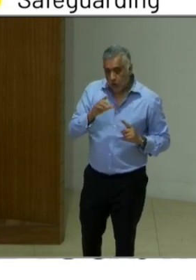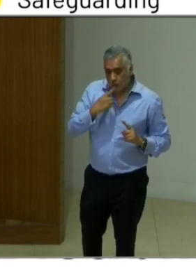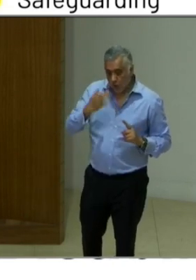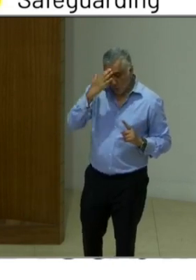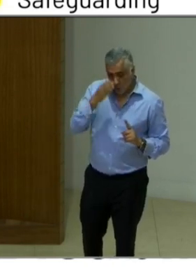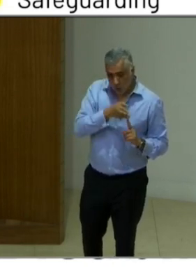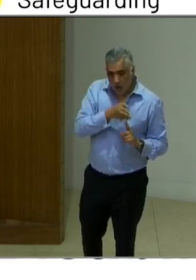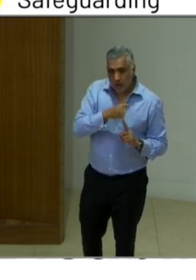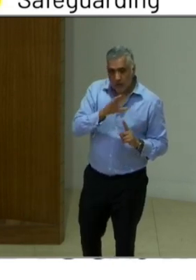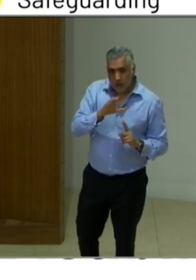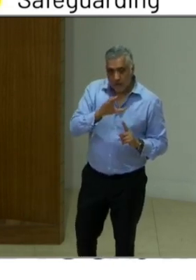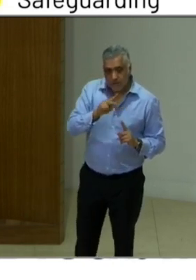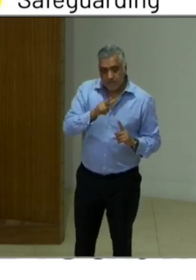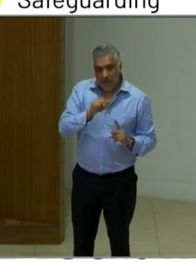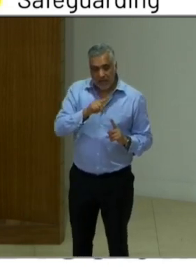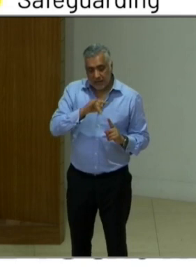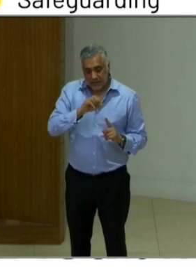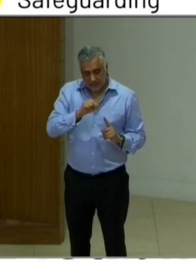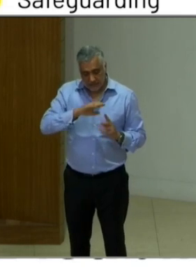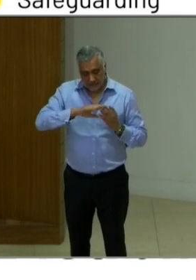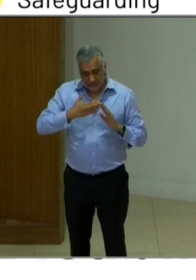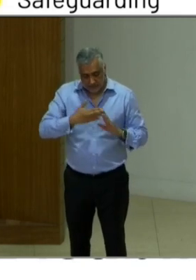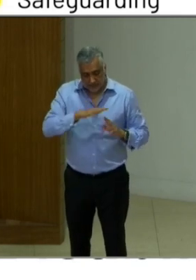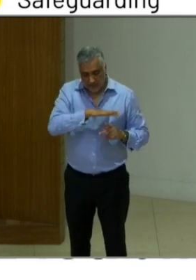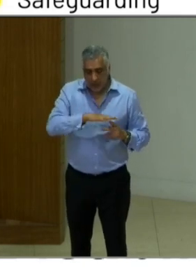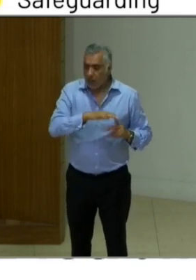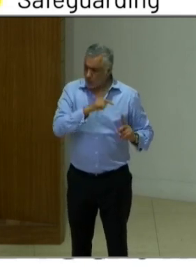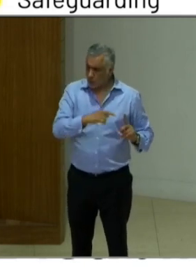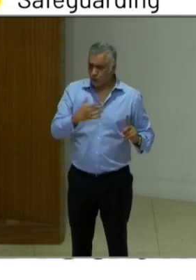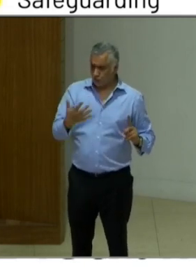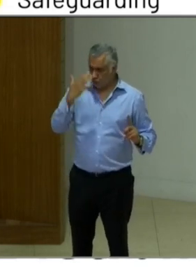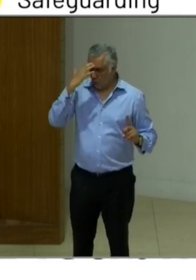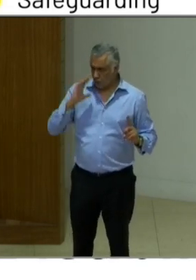Vatican City State. Cardinal Parolin is no stranger to our university from his days